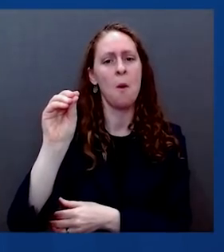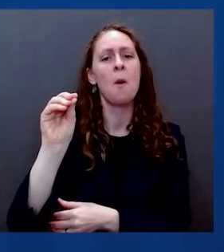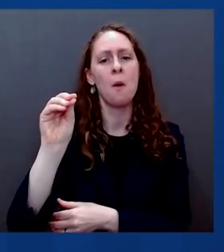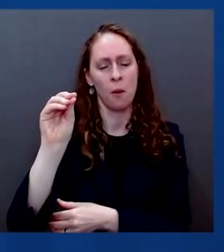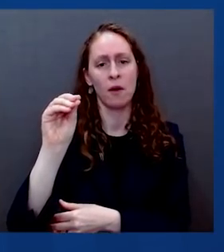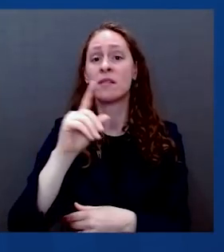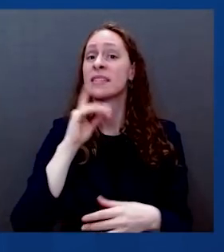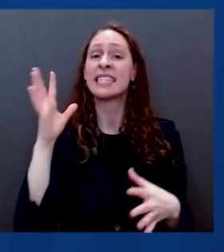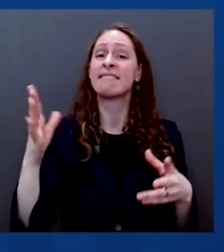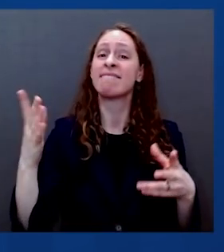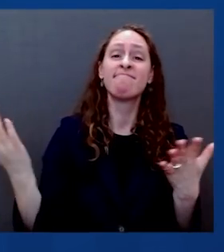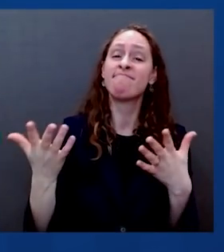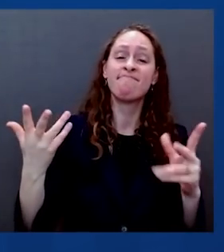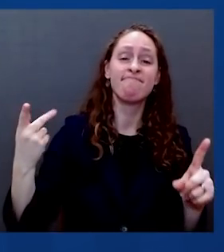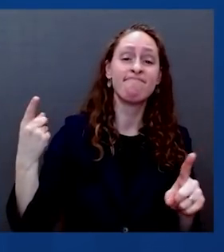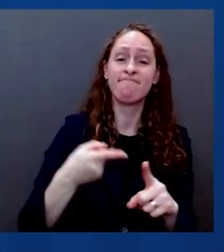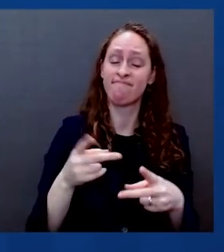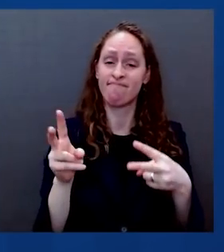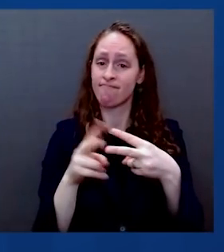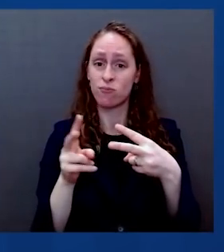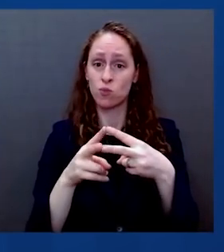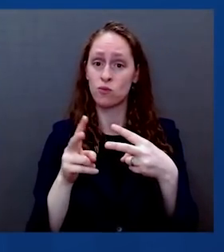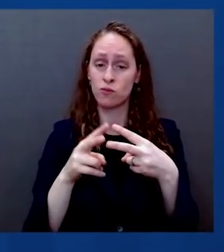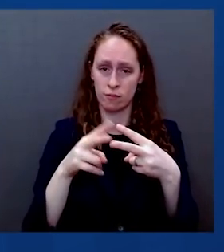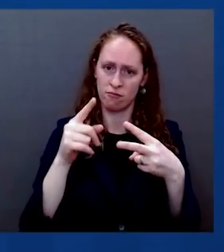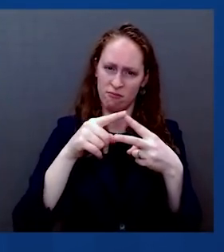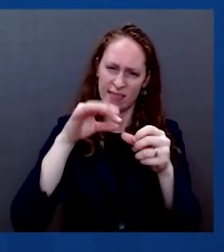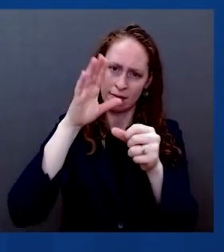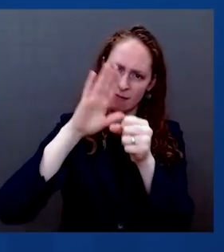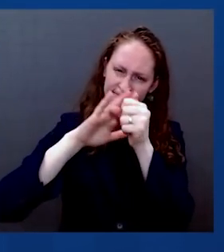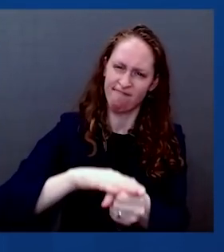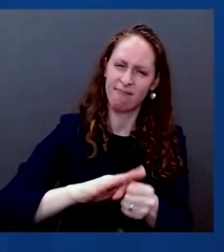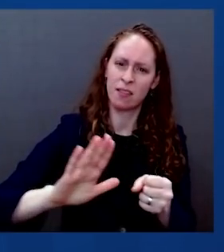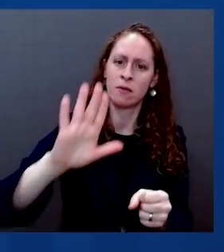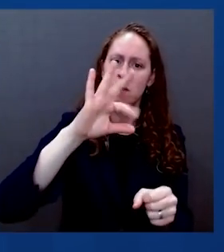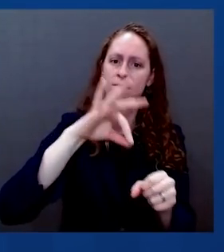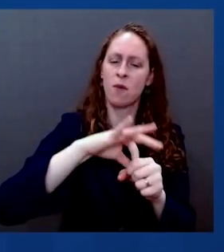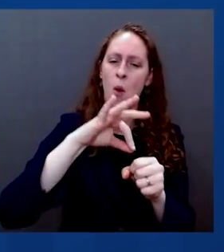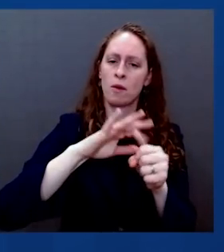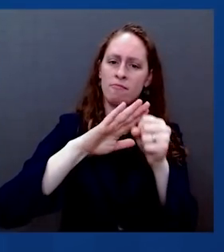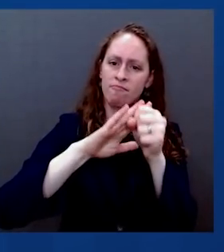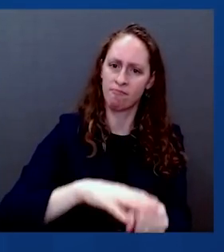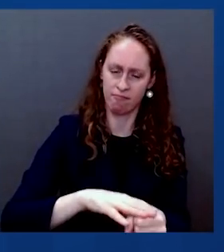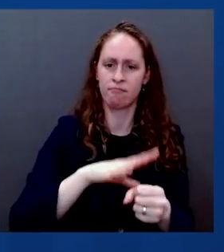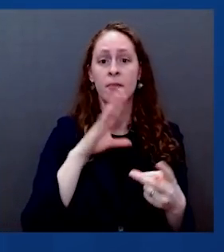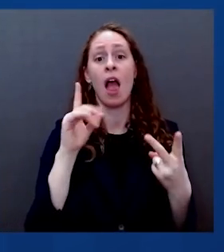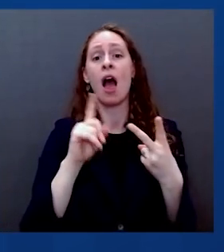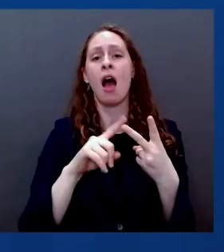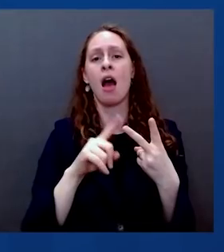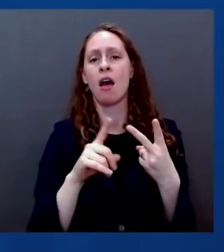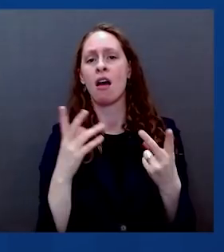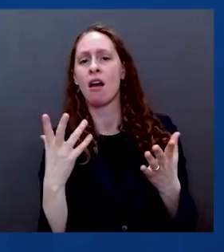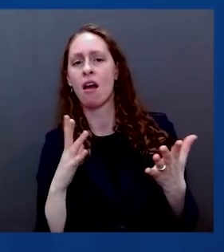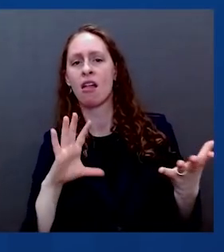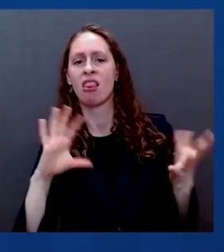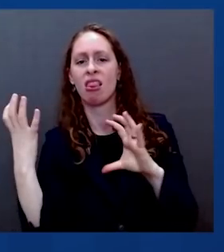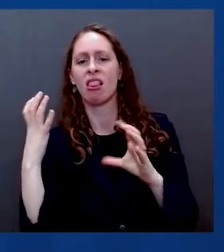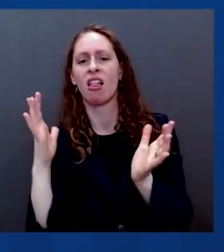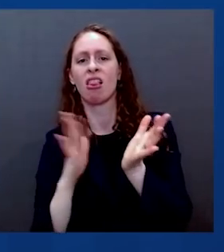It's no longer about who gets to vote; it's about making it harder to vote. It's about who gets to count the vote